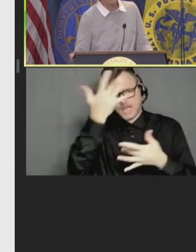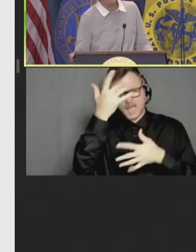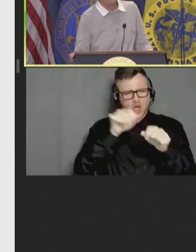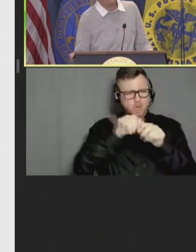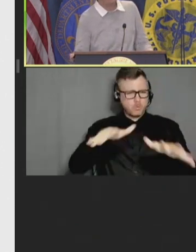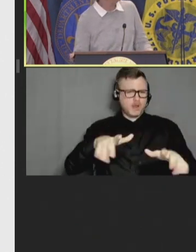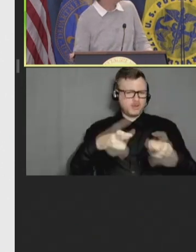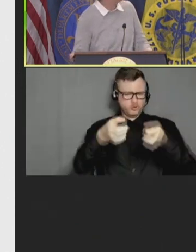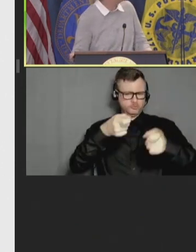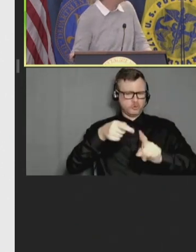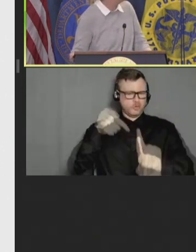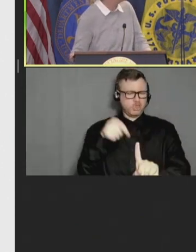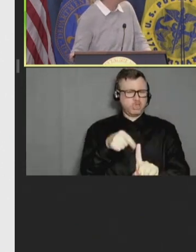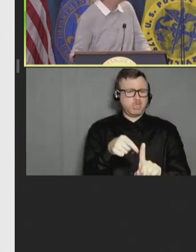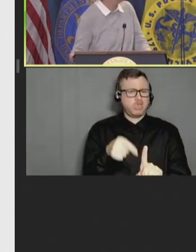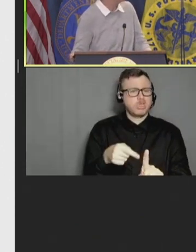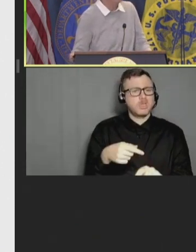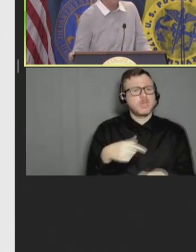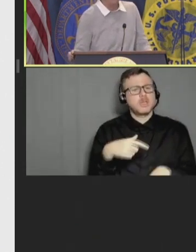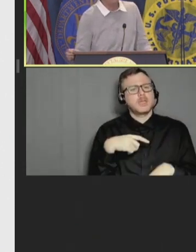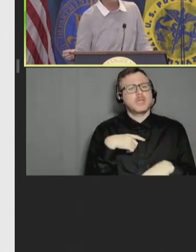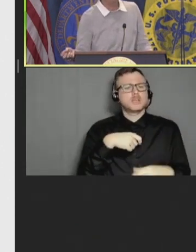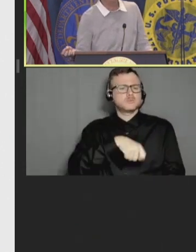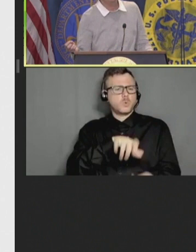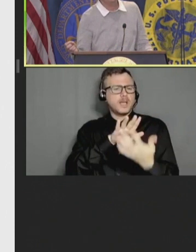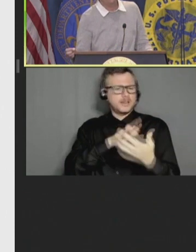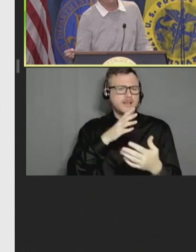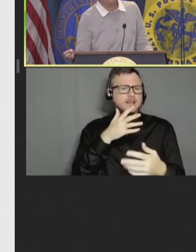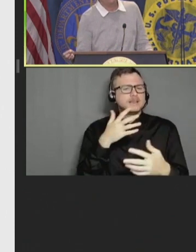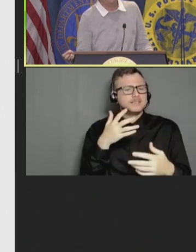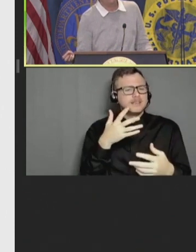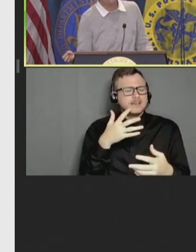to increase vaccine coverage rates and working with the data. The immunization